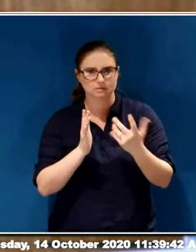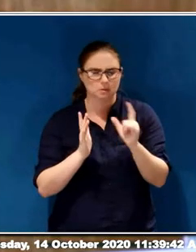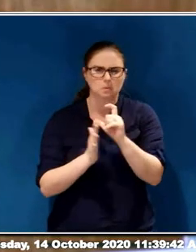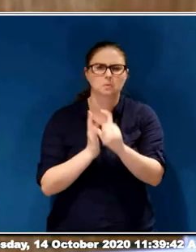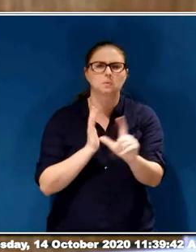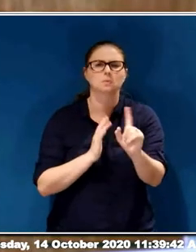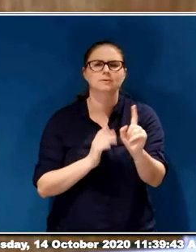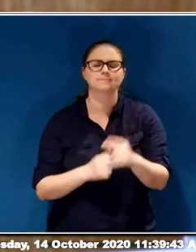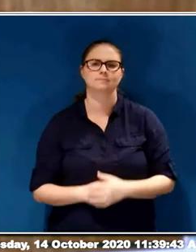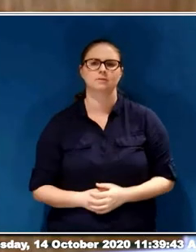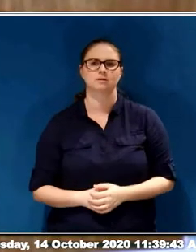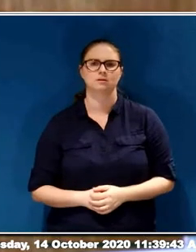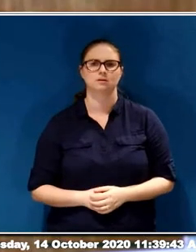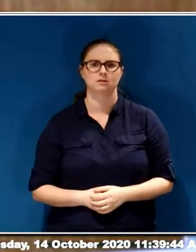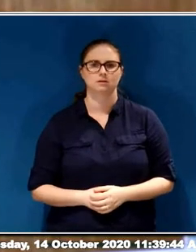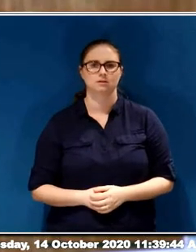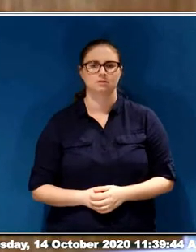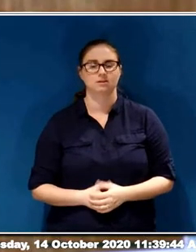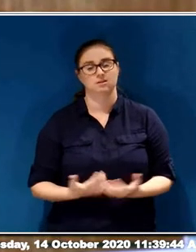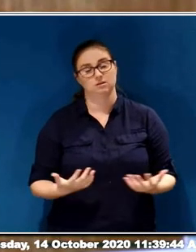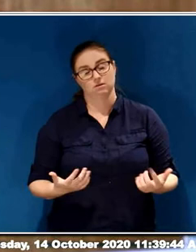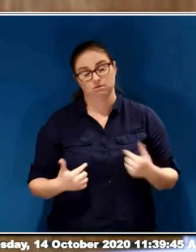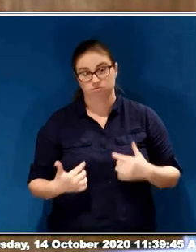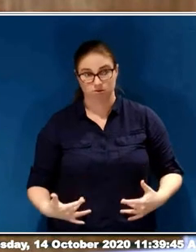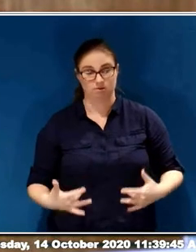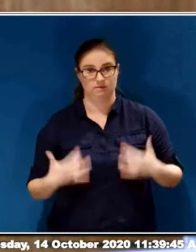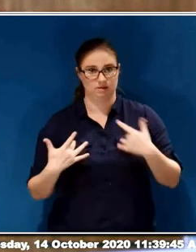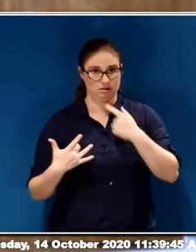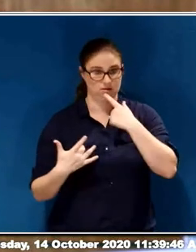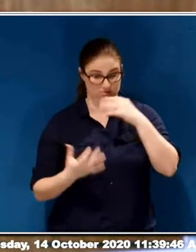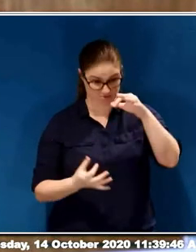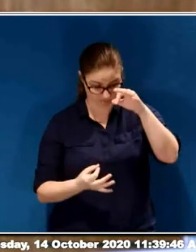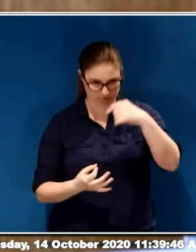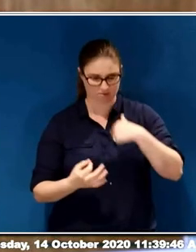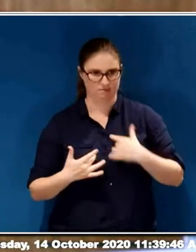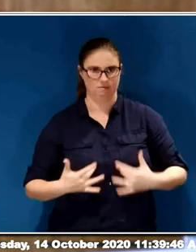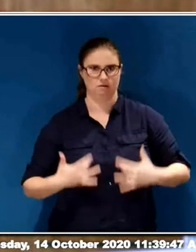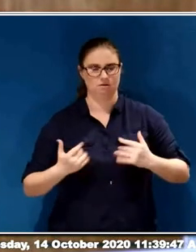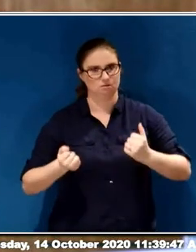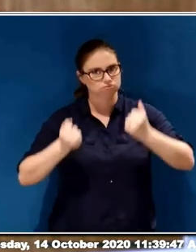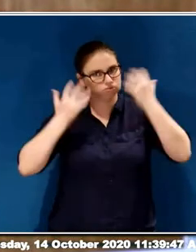I then had an initial conversation with the autism coach and the